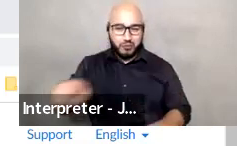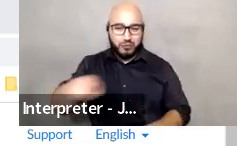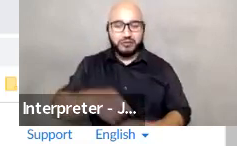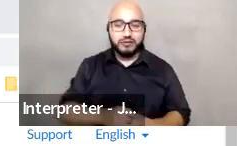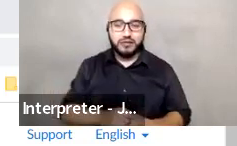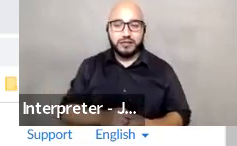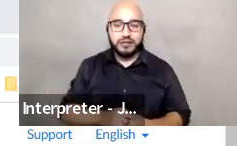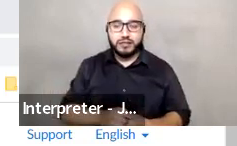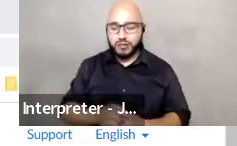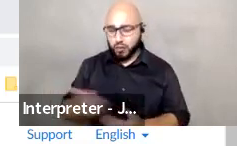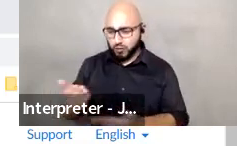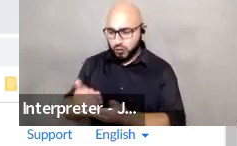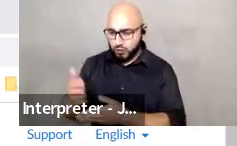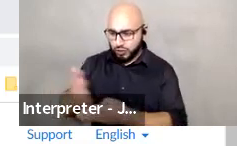Here we go.